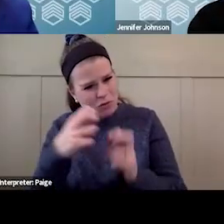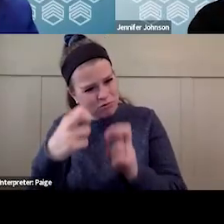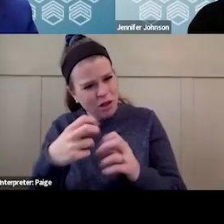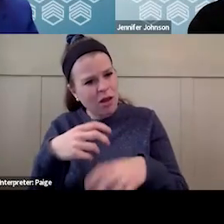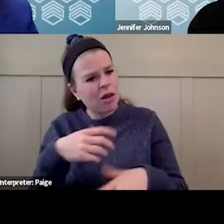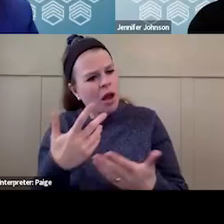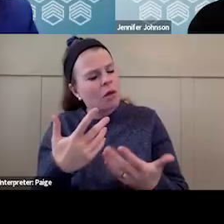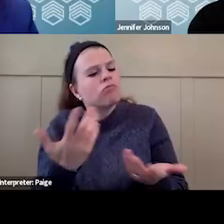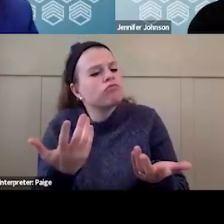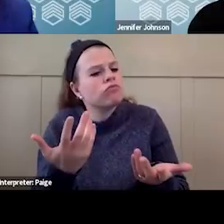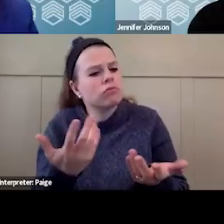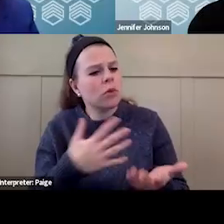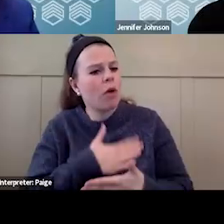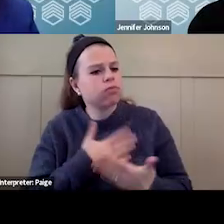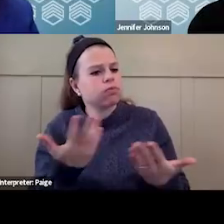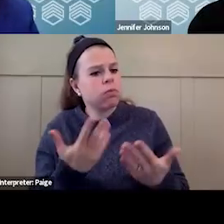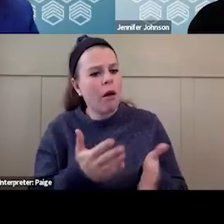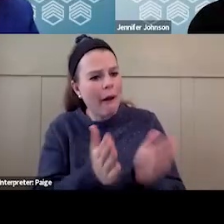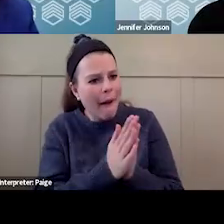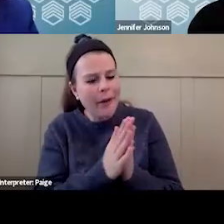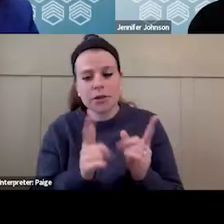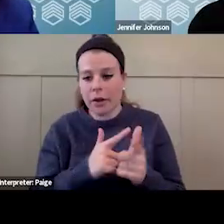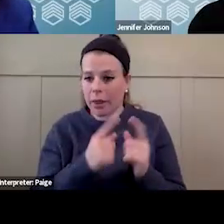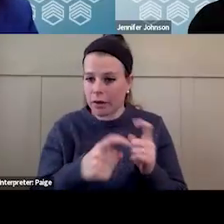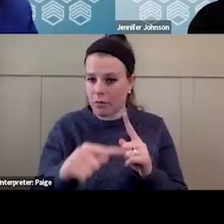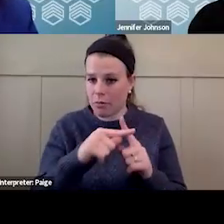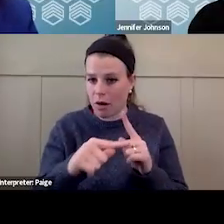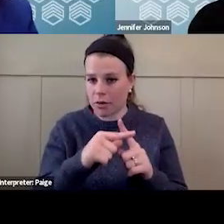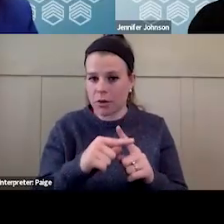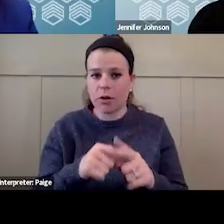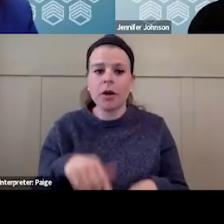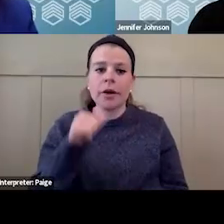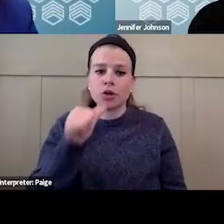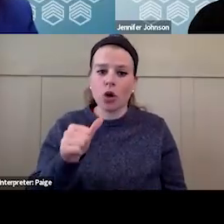Ask and give positive feedback. No finger-wagging or pointing.